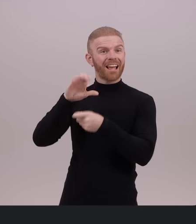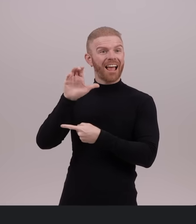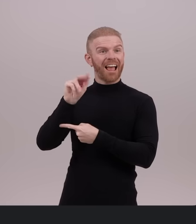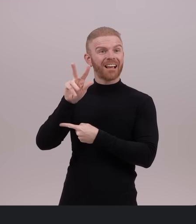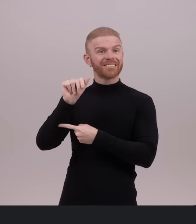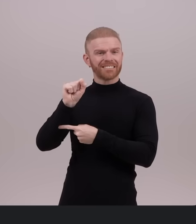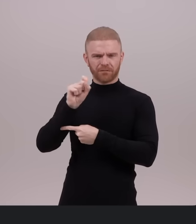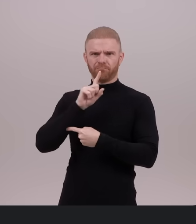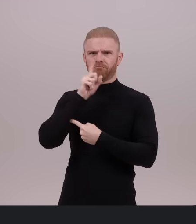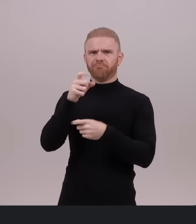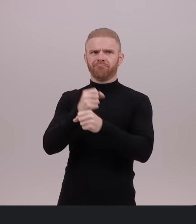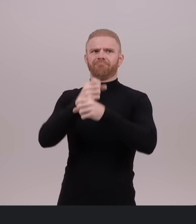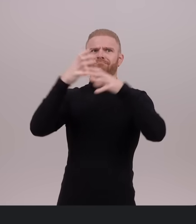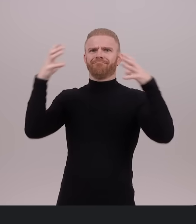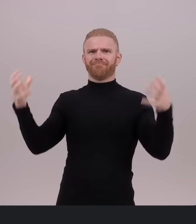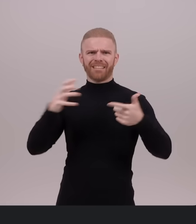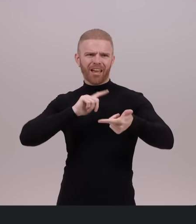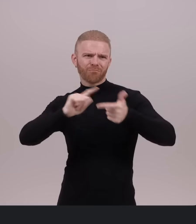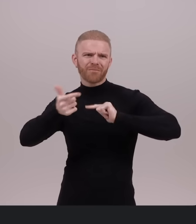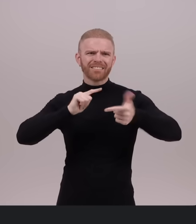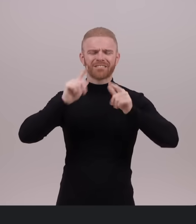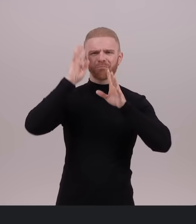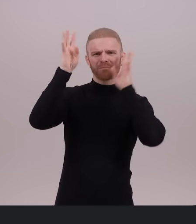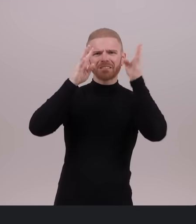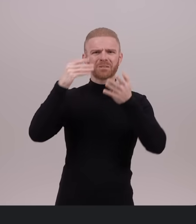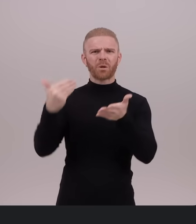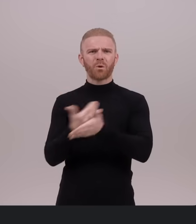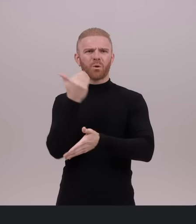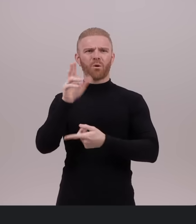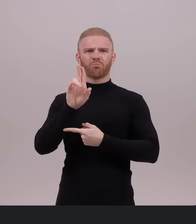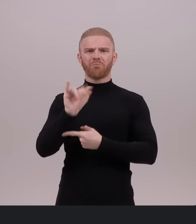accessible, interactive, creative new UI on the Web;